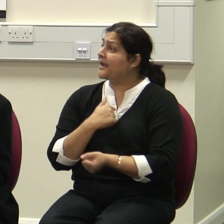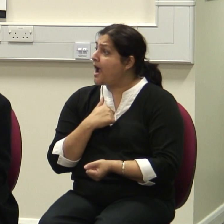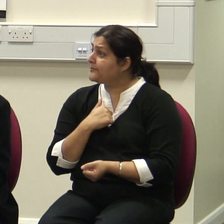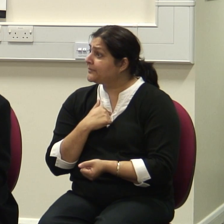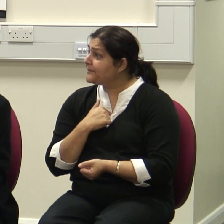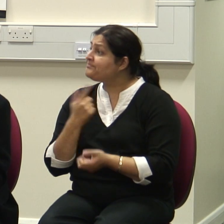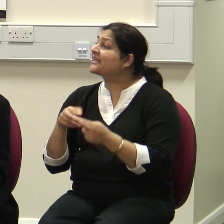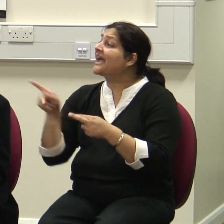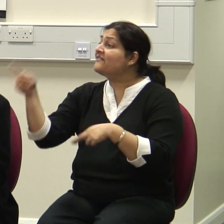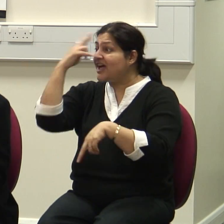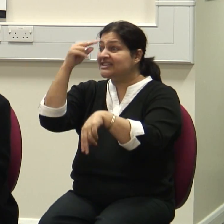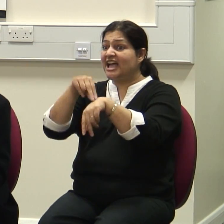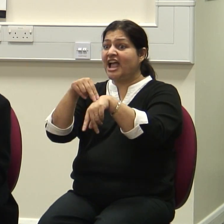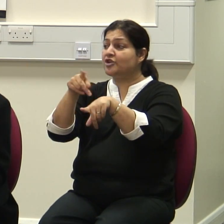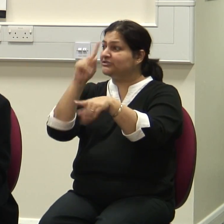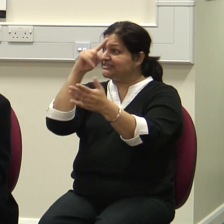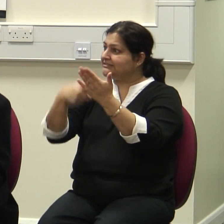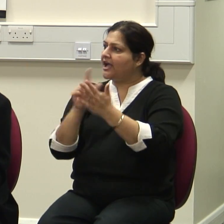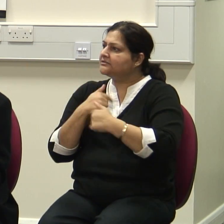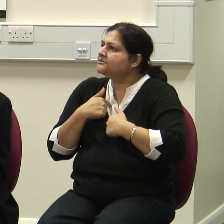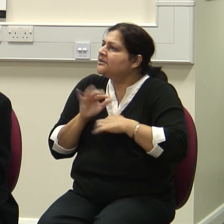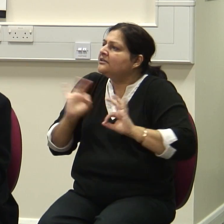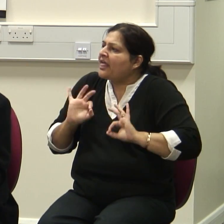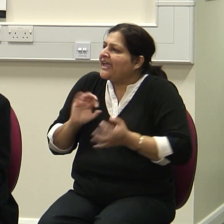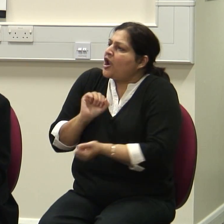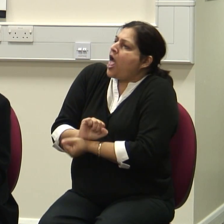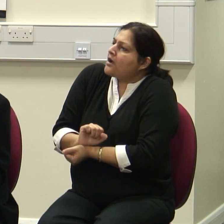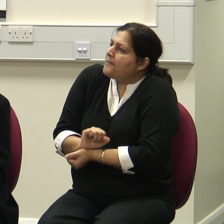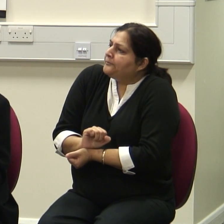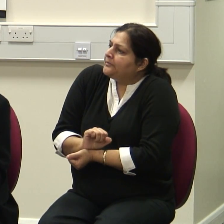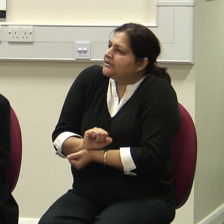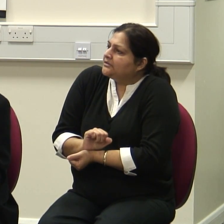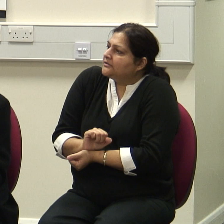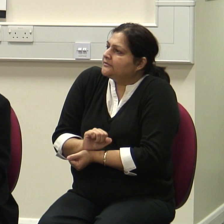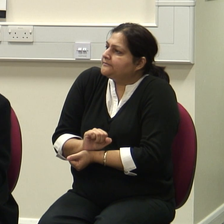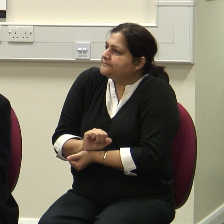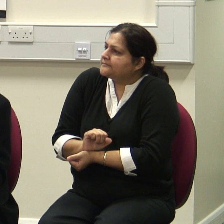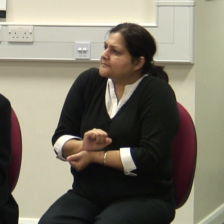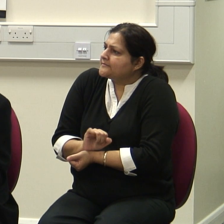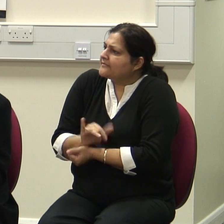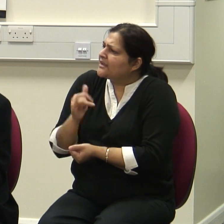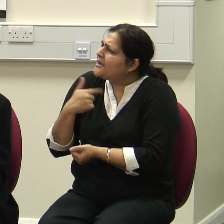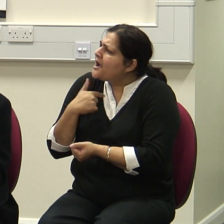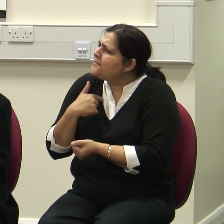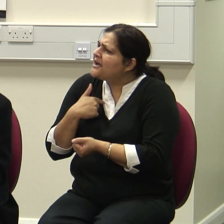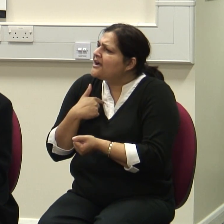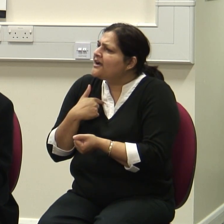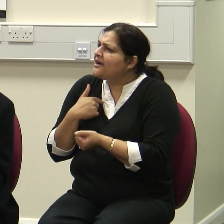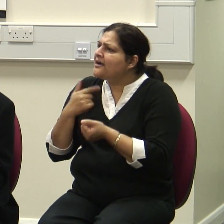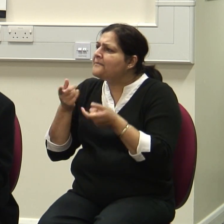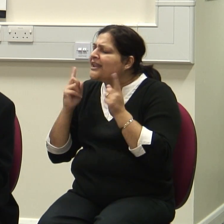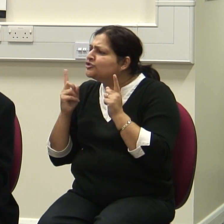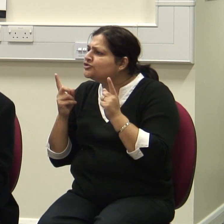doesn’t lock you up and you are a hedge fund manager and you go out, a week later